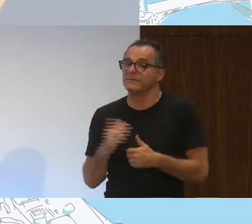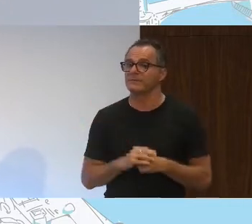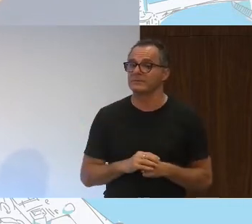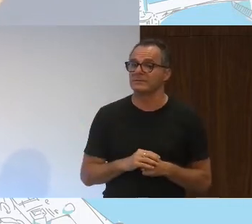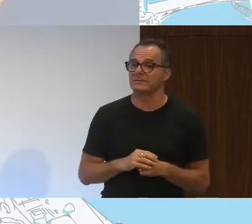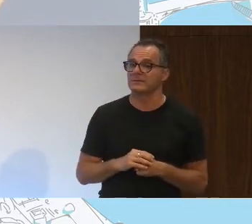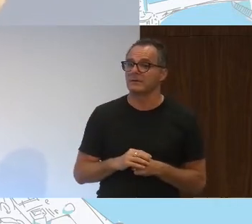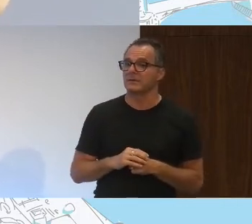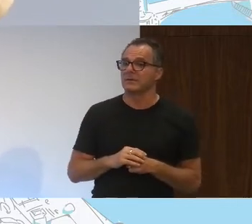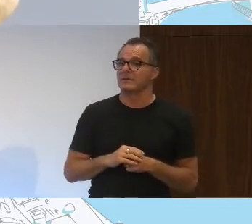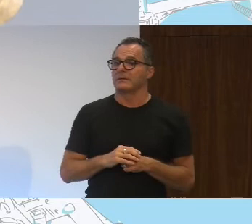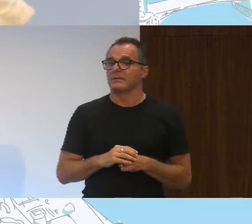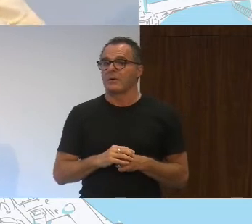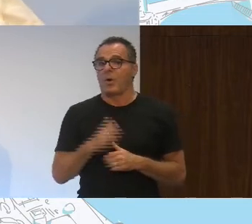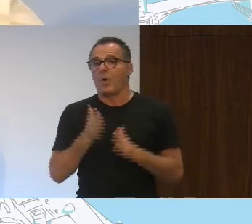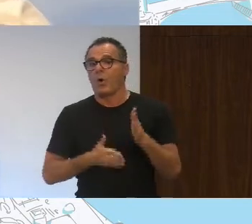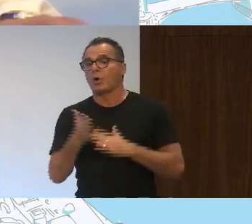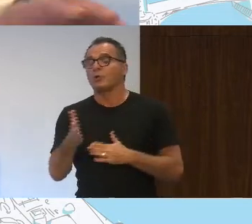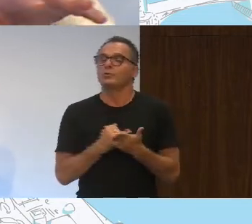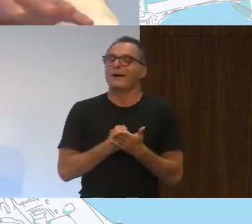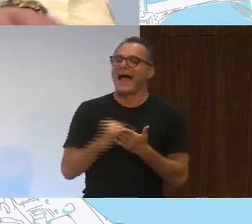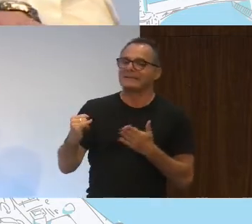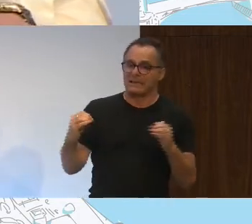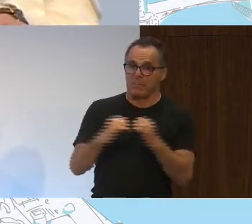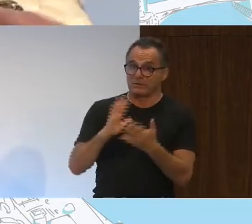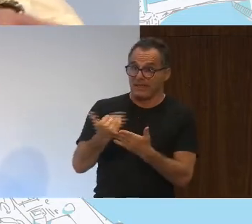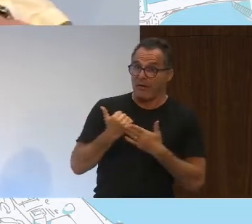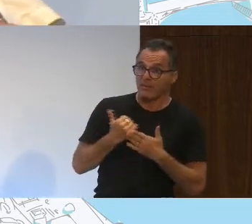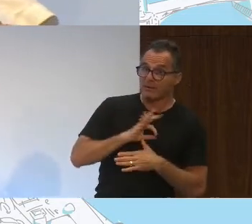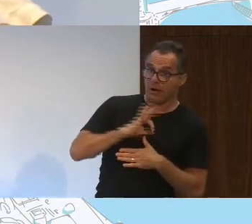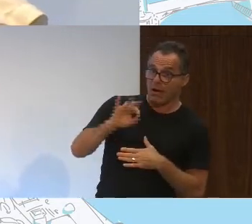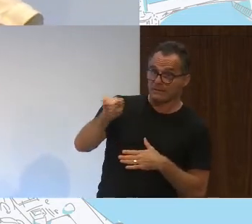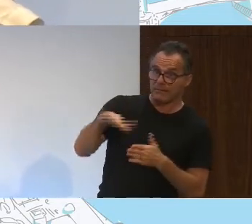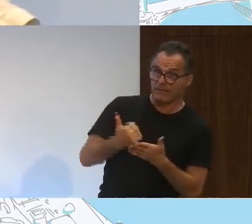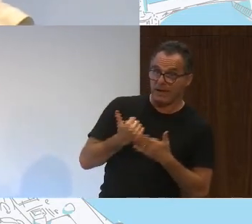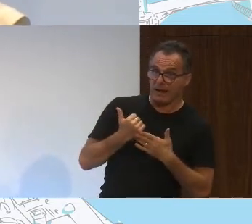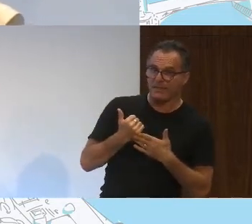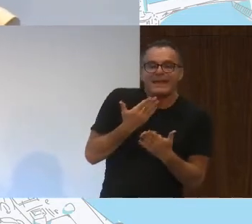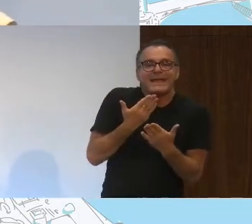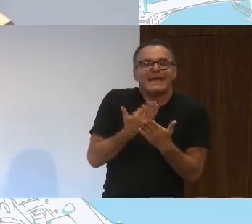we could up the ante and go into an antibody therapy or something. So, I mean, it all depends where you are on, on your journey really.